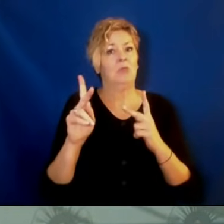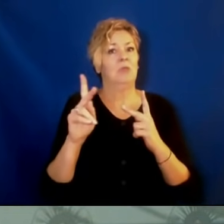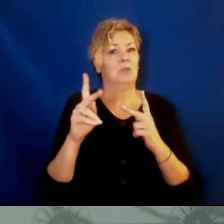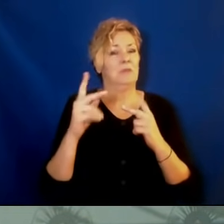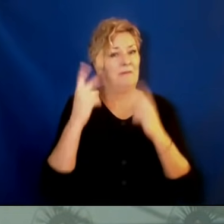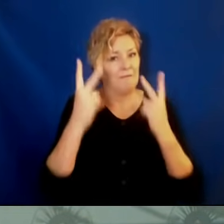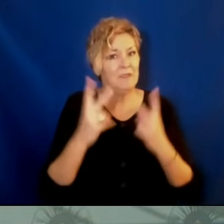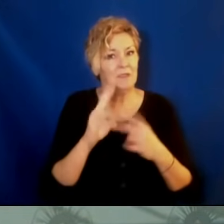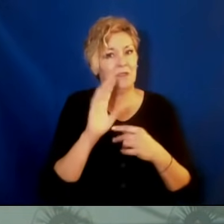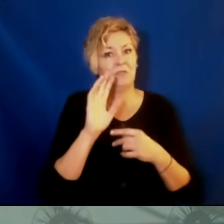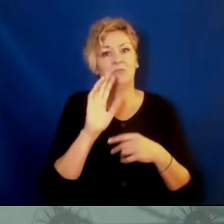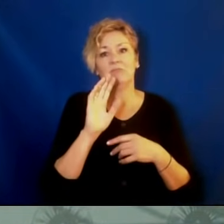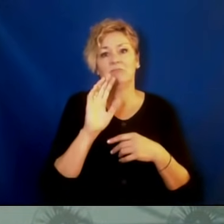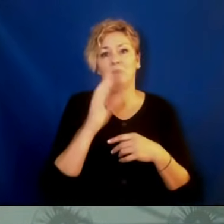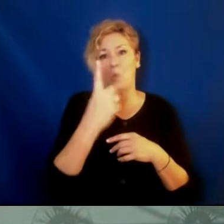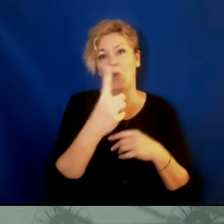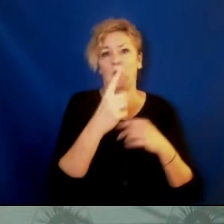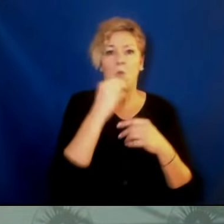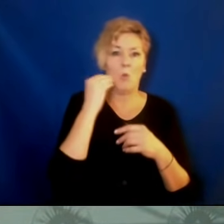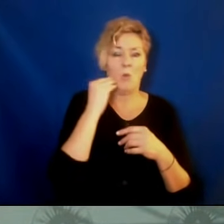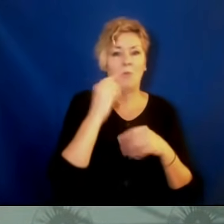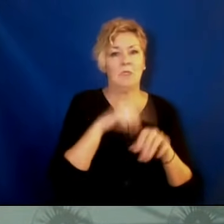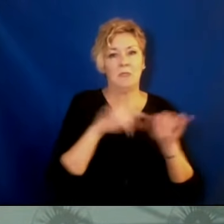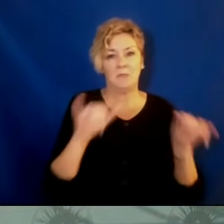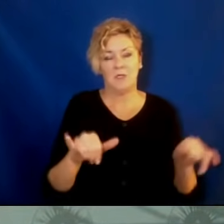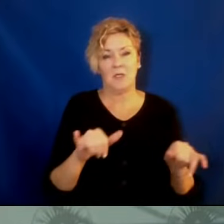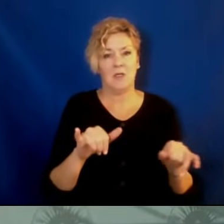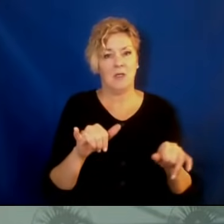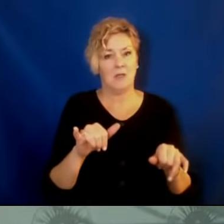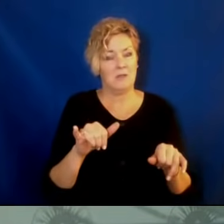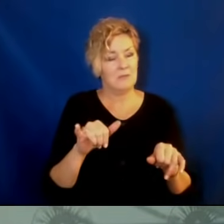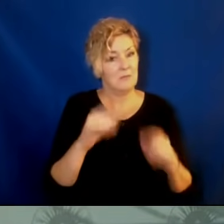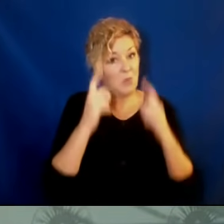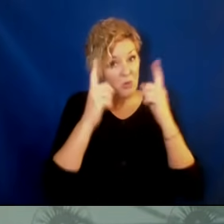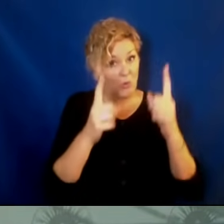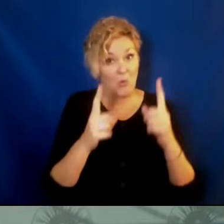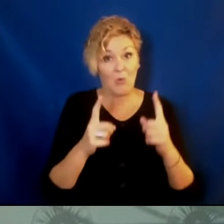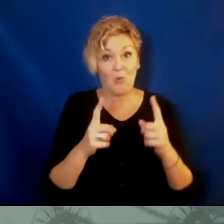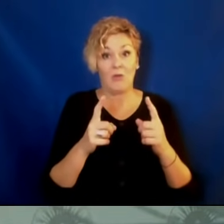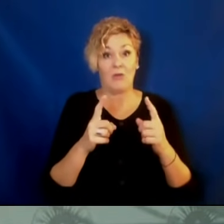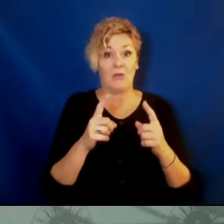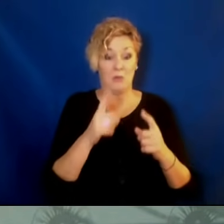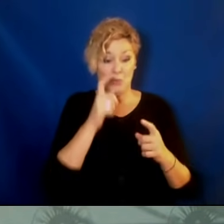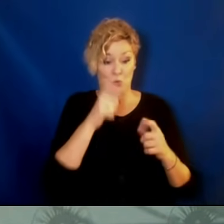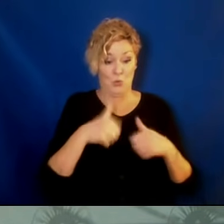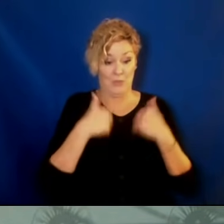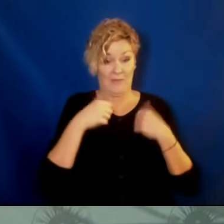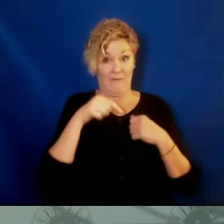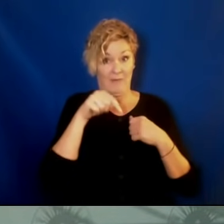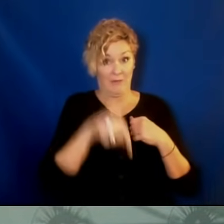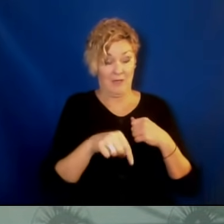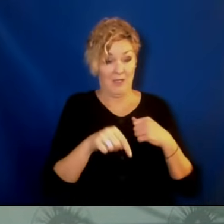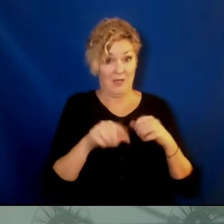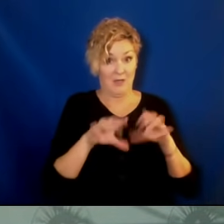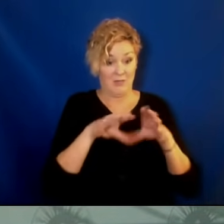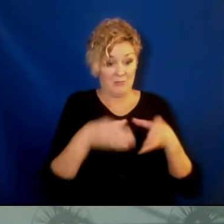we have, and you have seen, a significant public health order last Monday from Dr. Henry and from our team around gatherings in